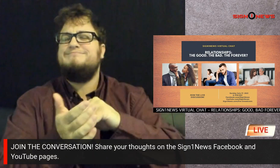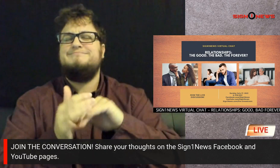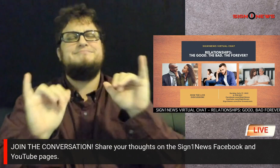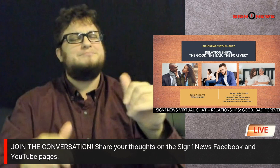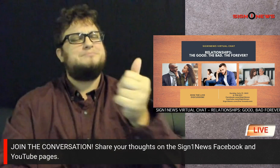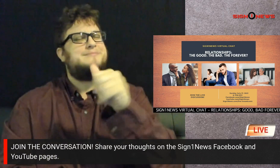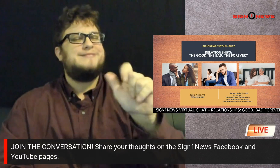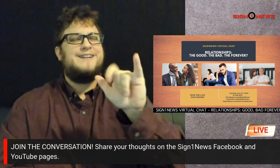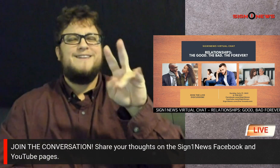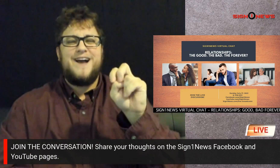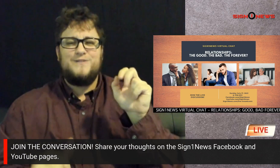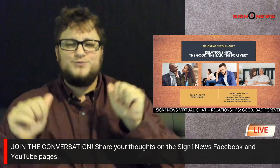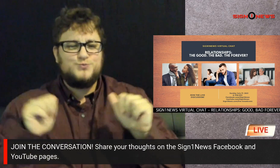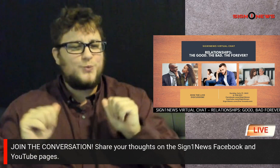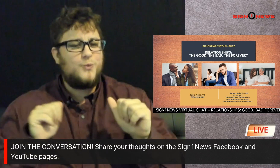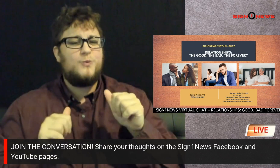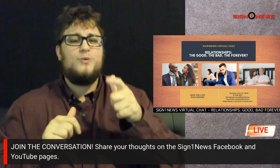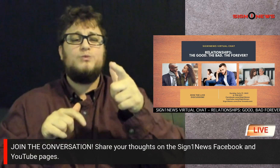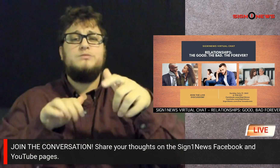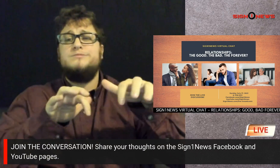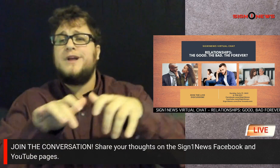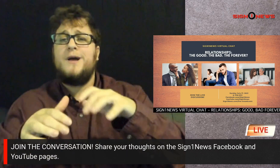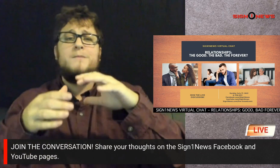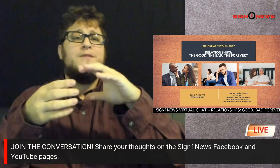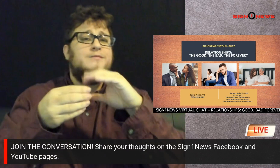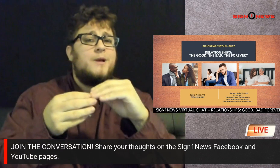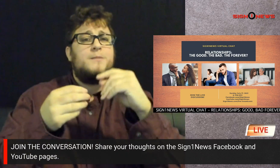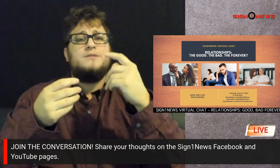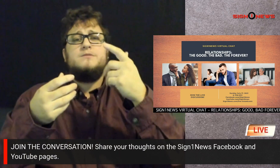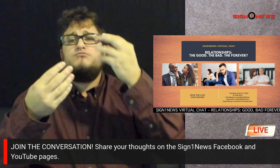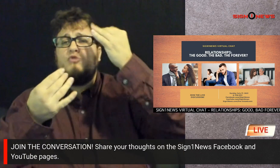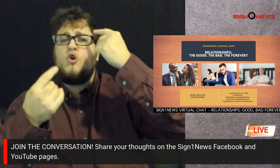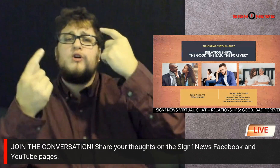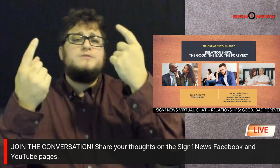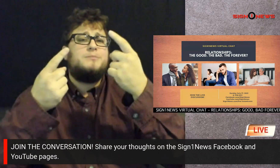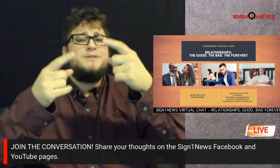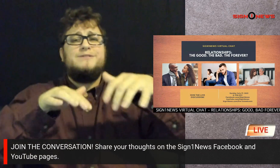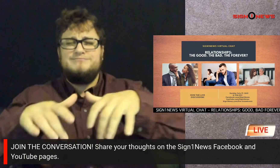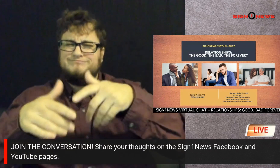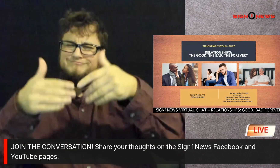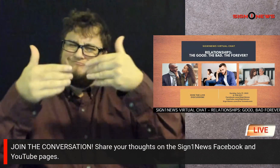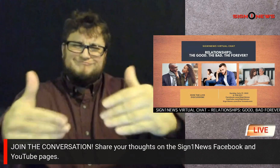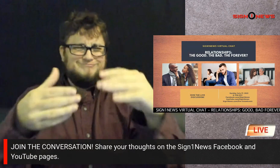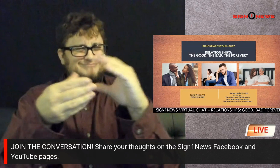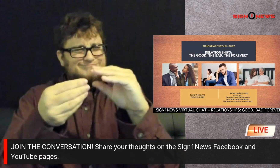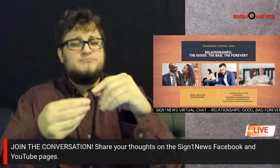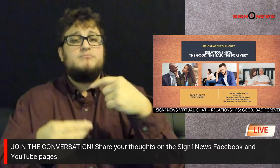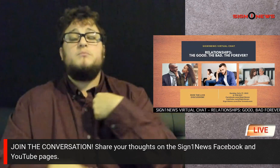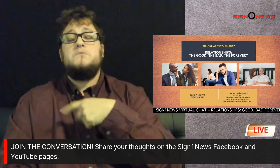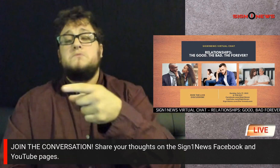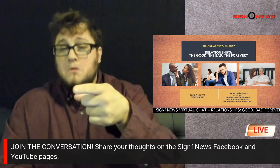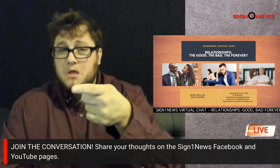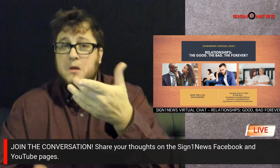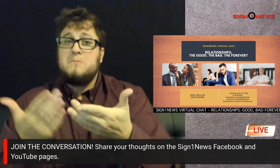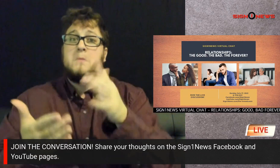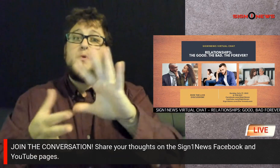be sure to post your thoughts and comments at any time during any of the live shows we might even share your comment